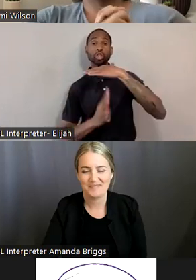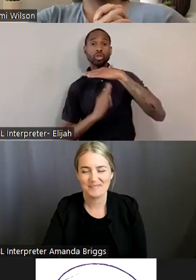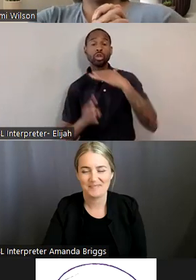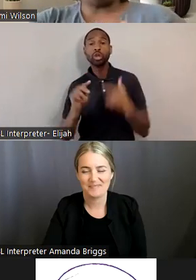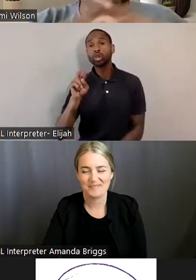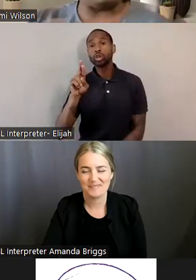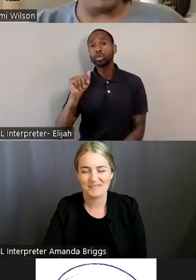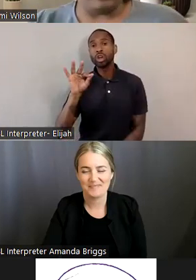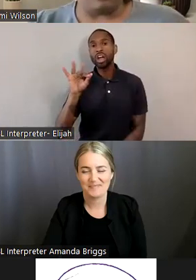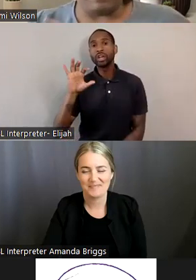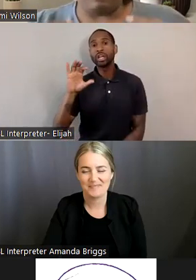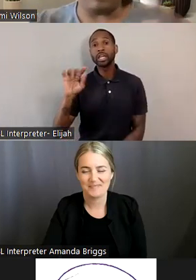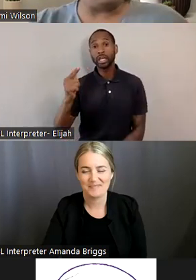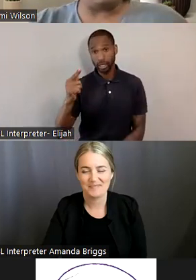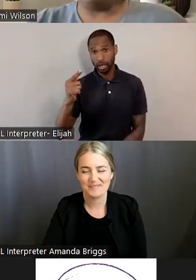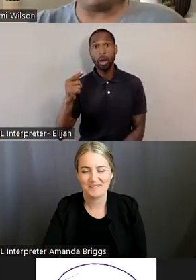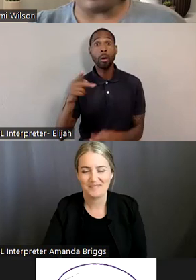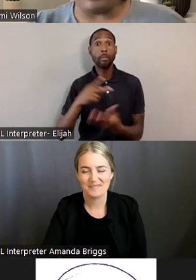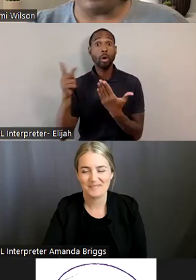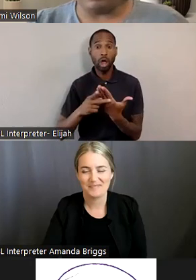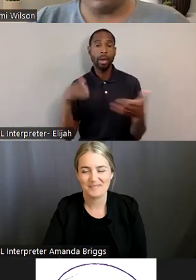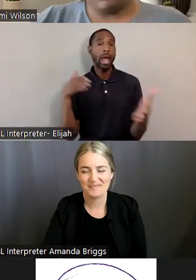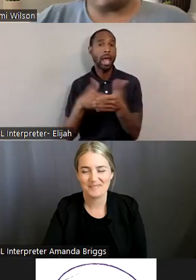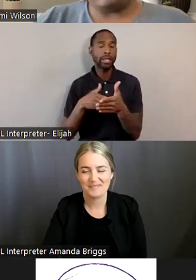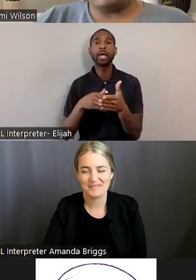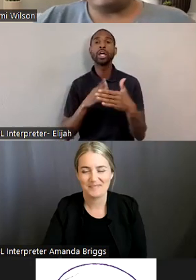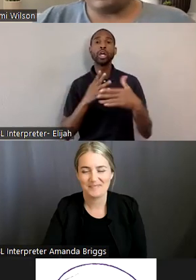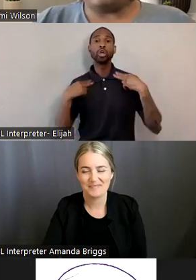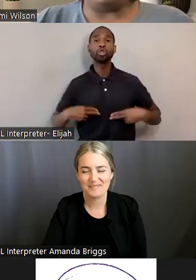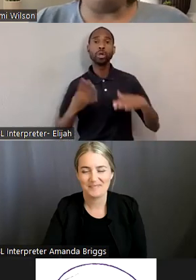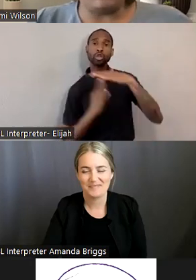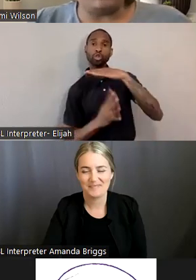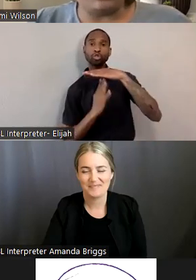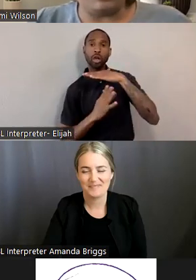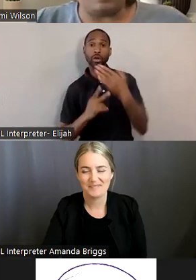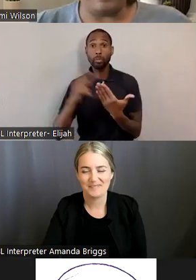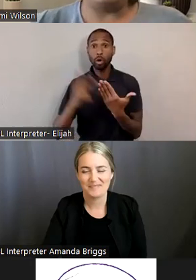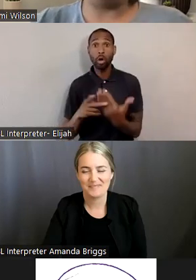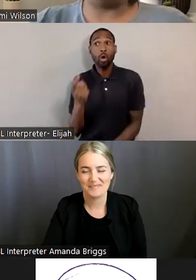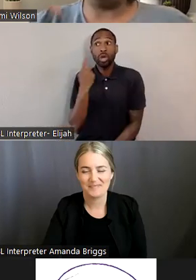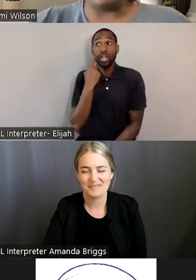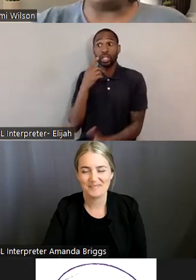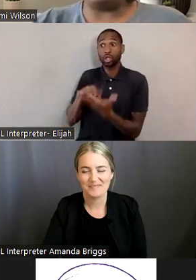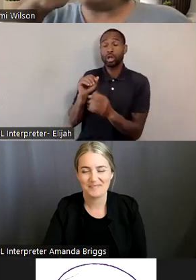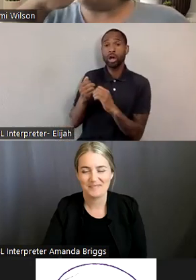we carried, we had just been trained on how to administer Narcan, and we were carrying